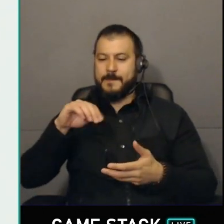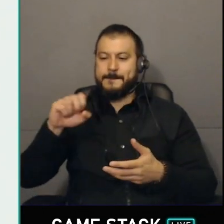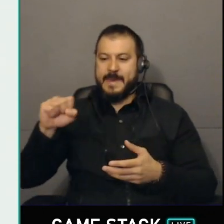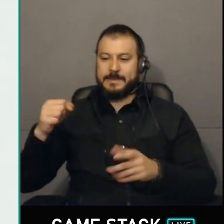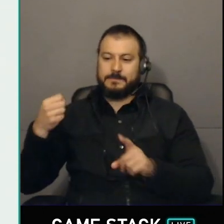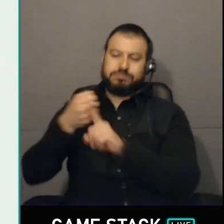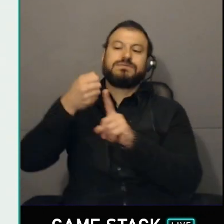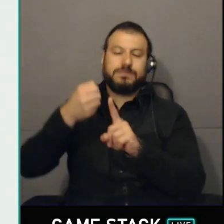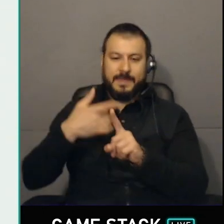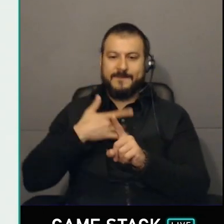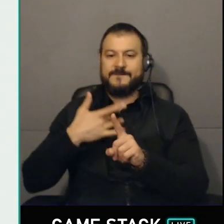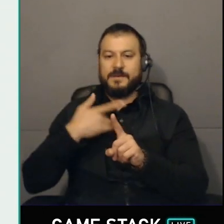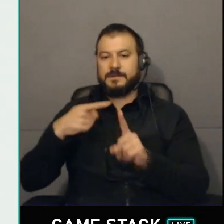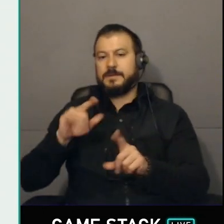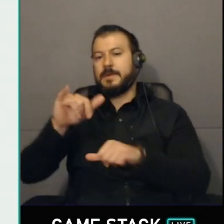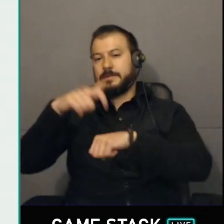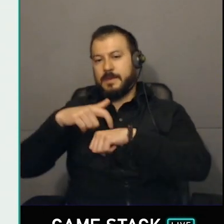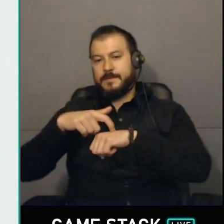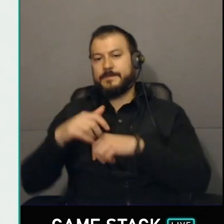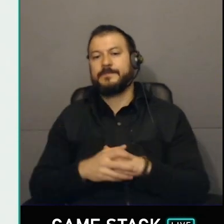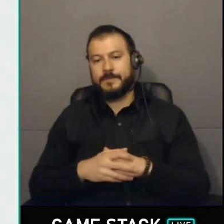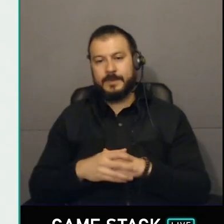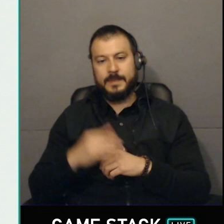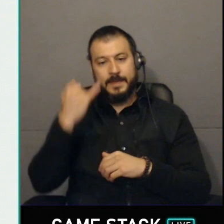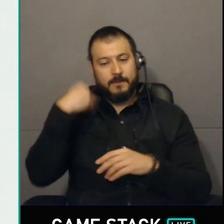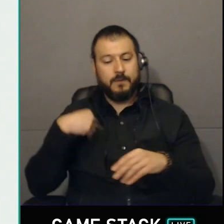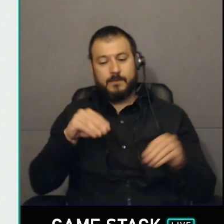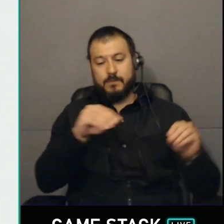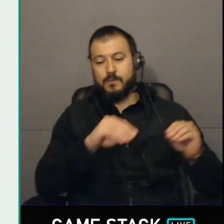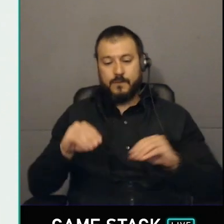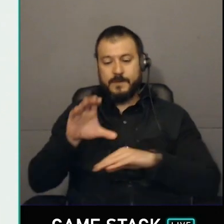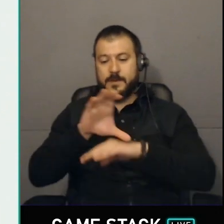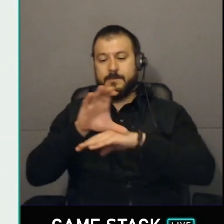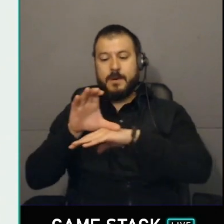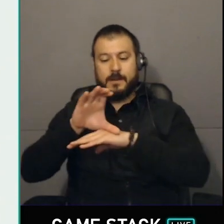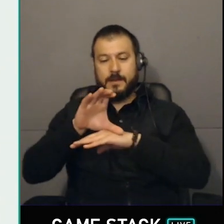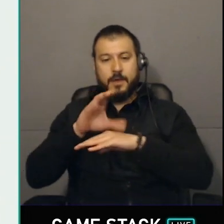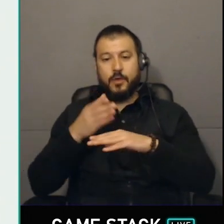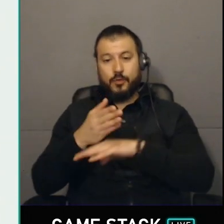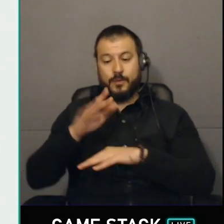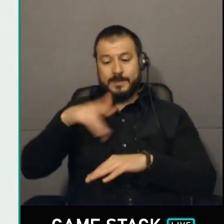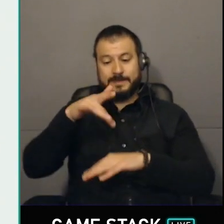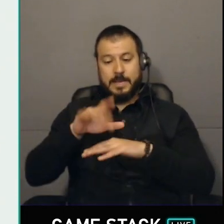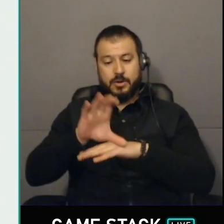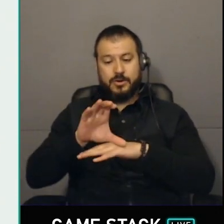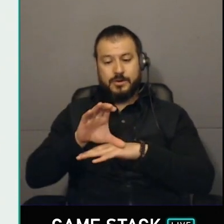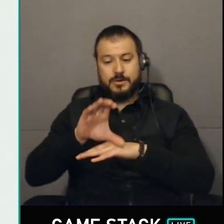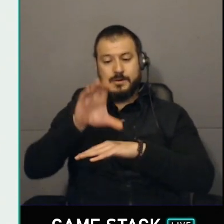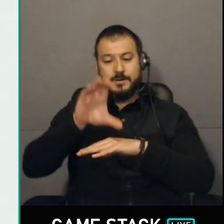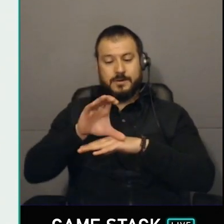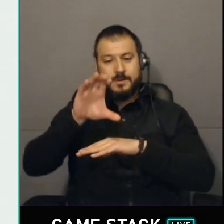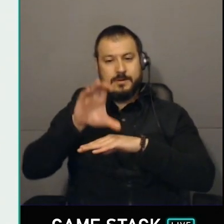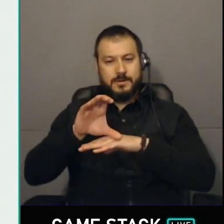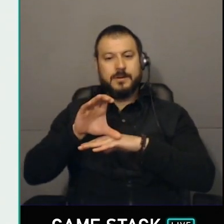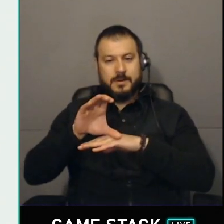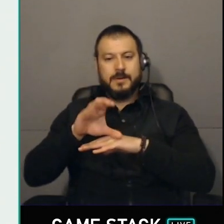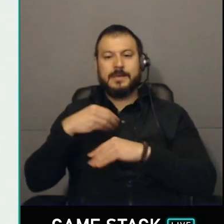Now if we're moving a body through the center of mass, it's going to give us the same result as if